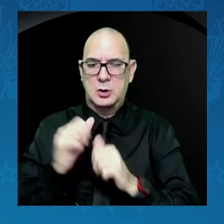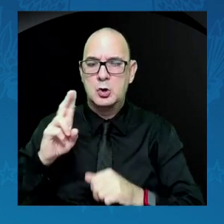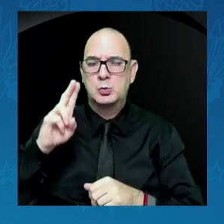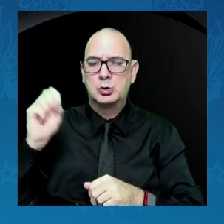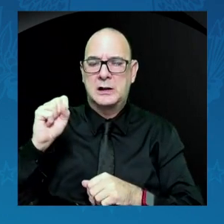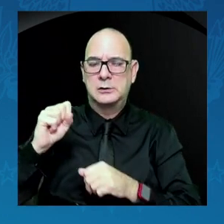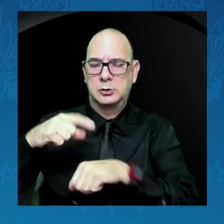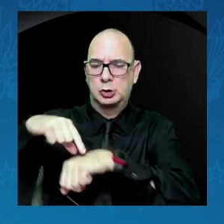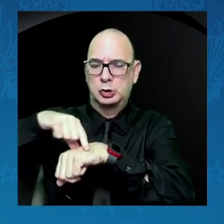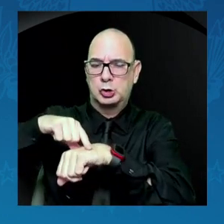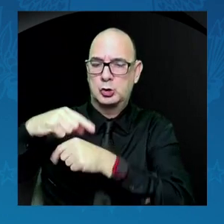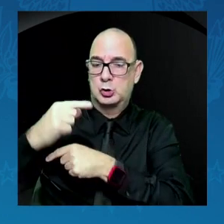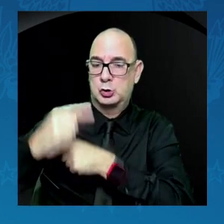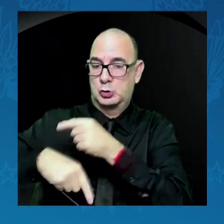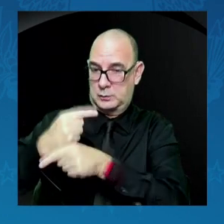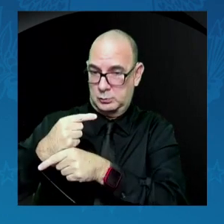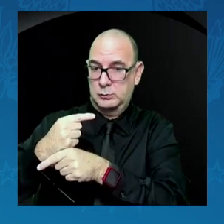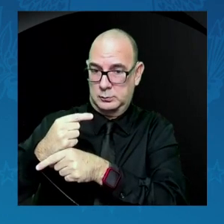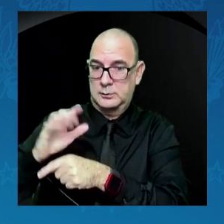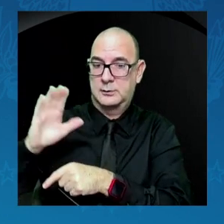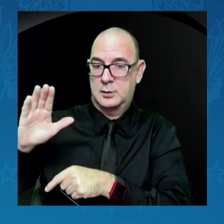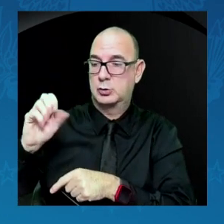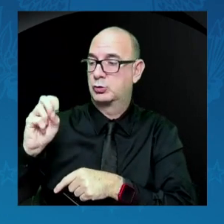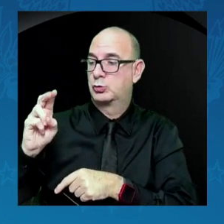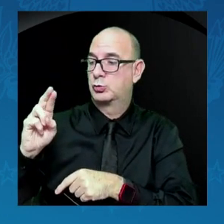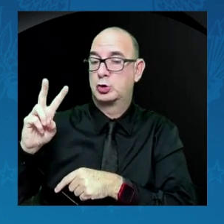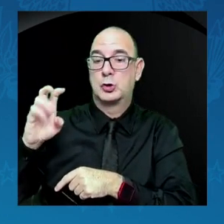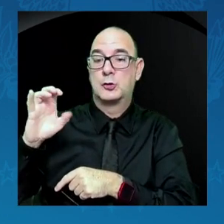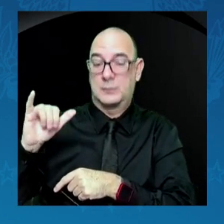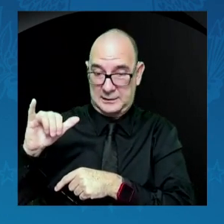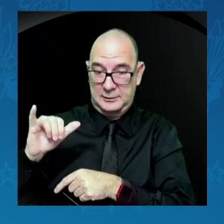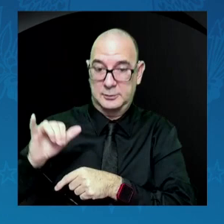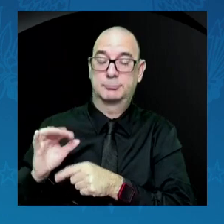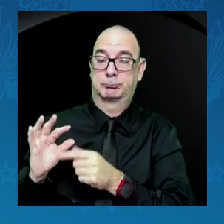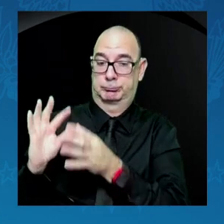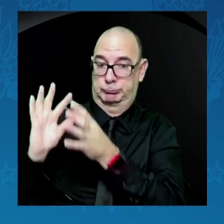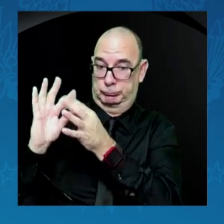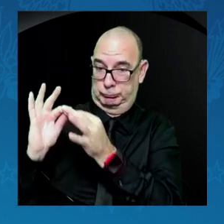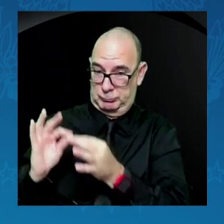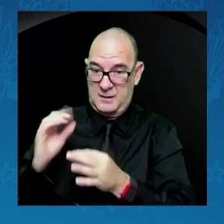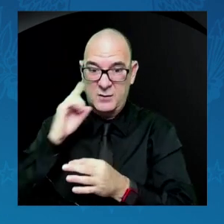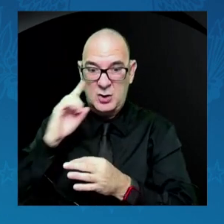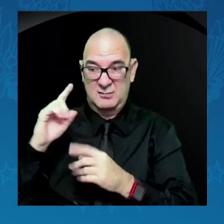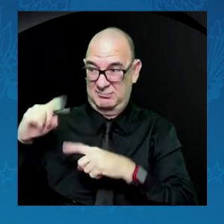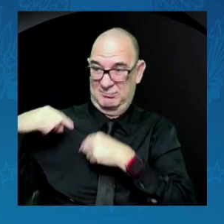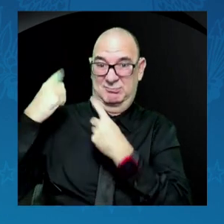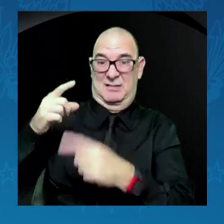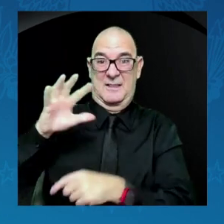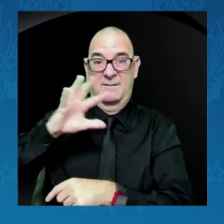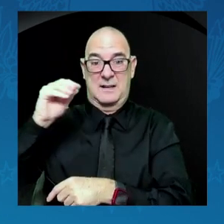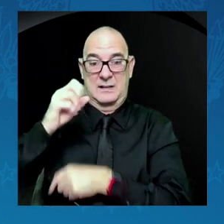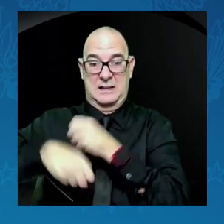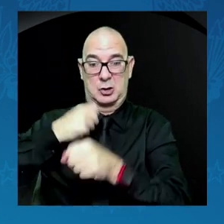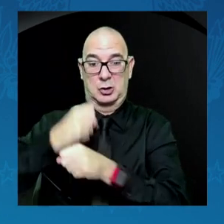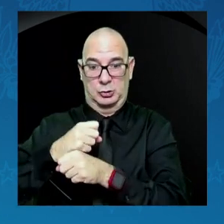And for half a century, NASA's satellites have captured nine million images